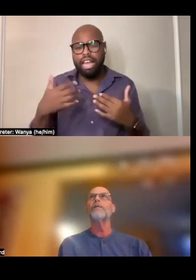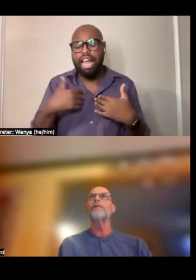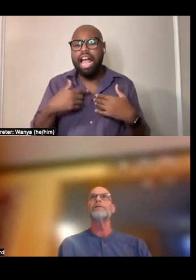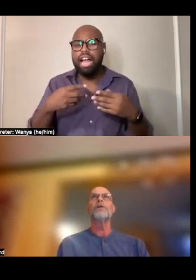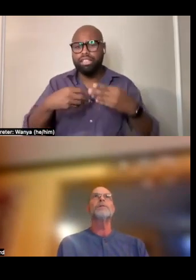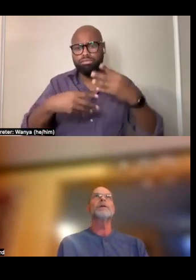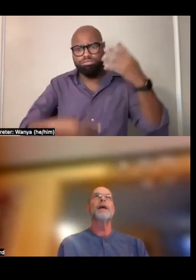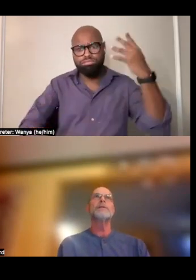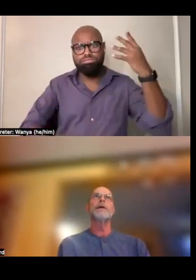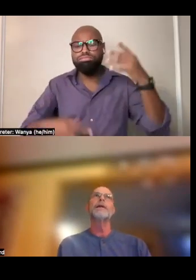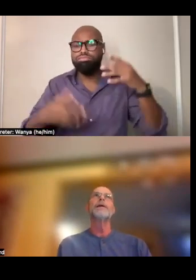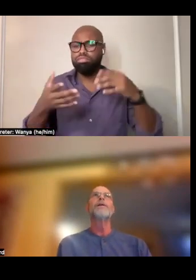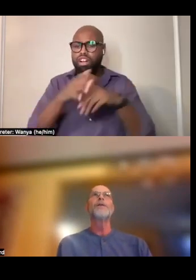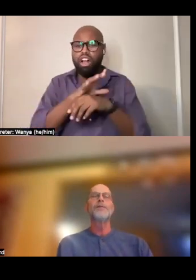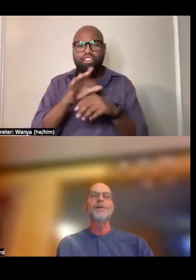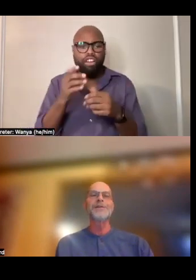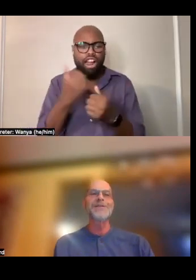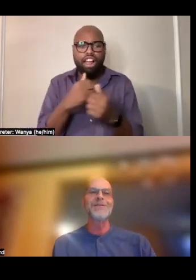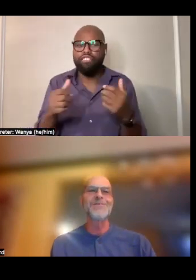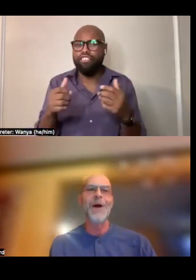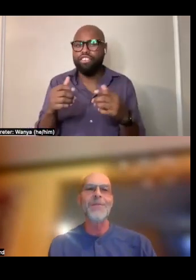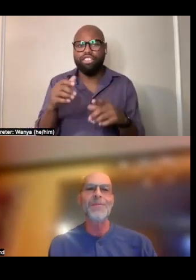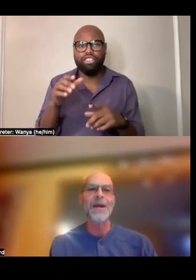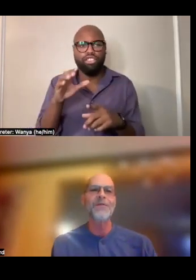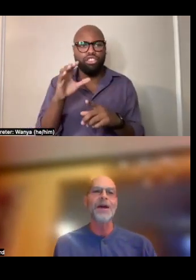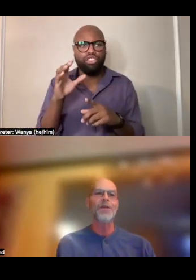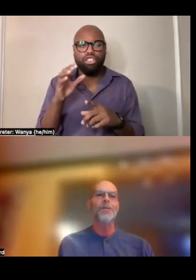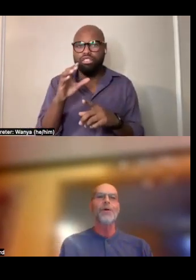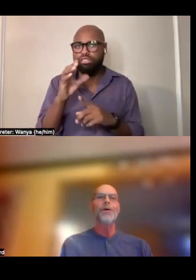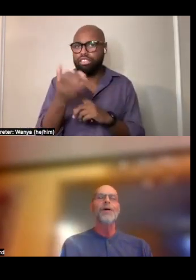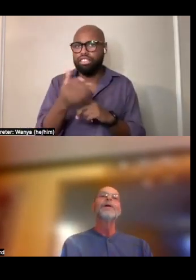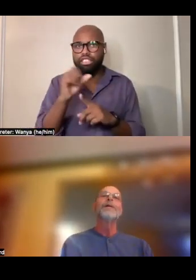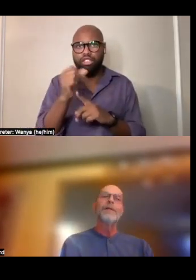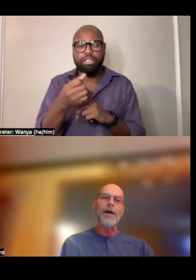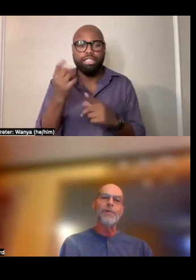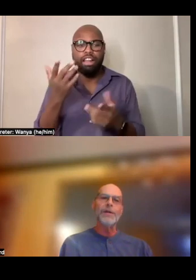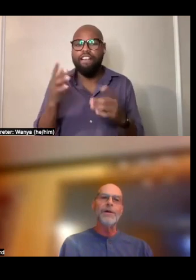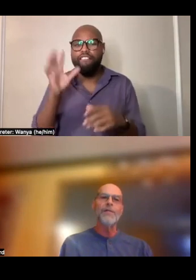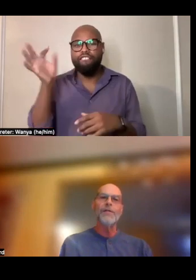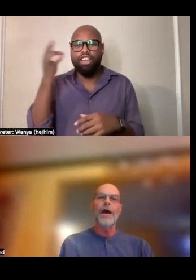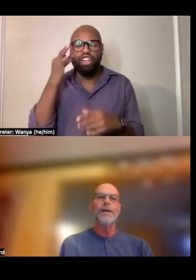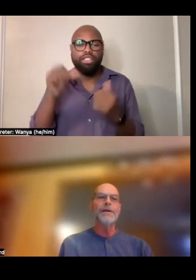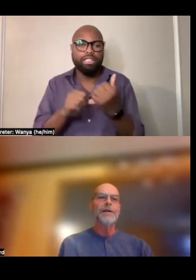every circumstance that federal assistance might be made available. And then that will then cover that.